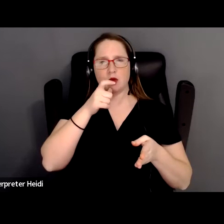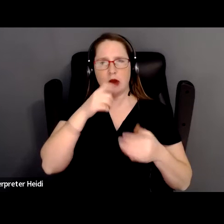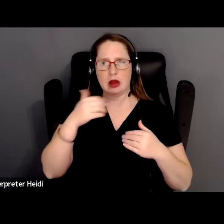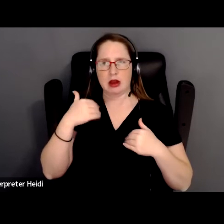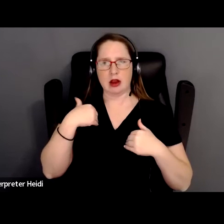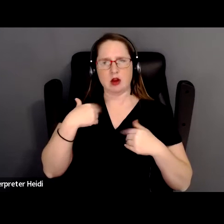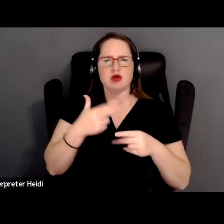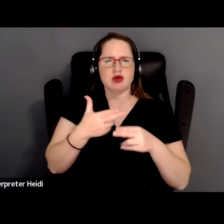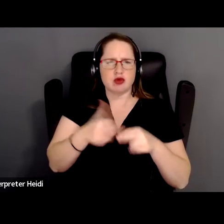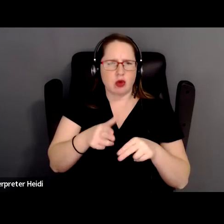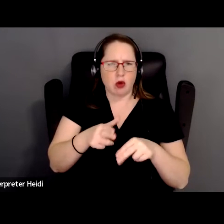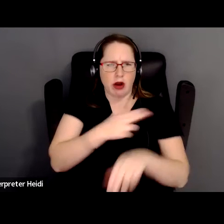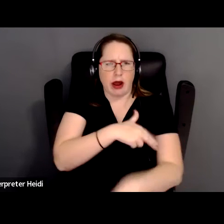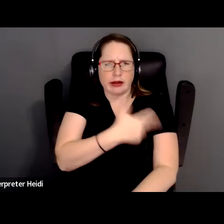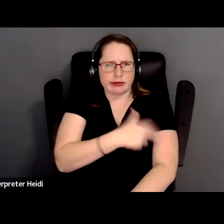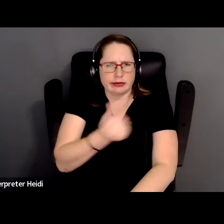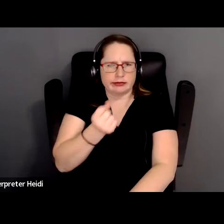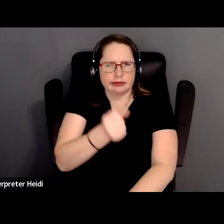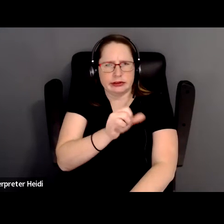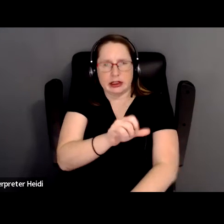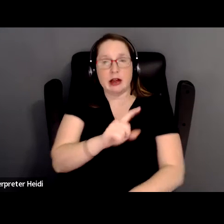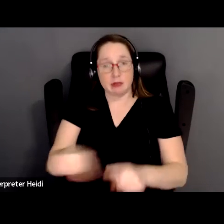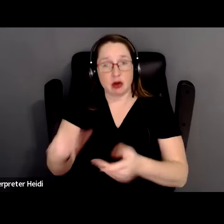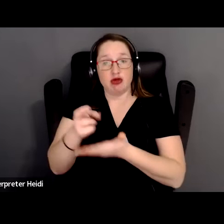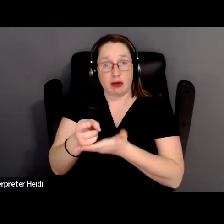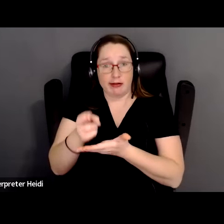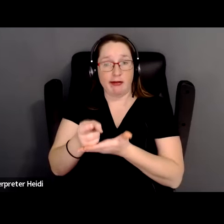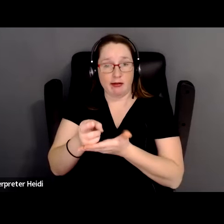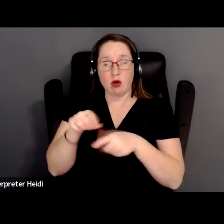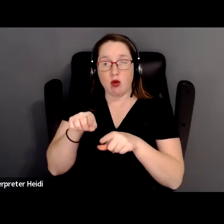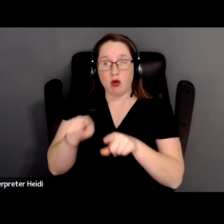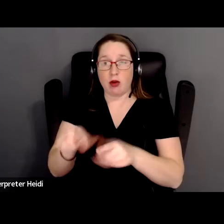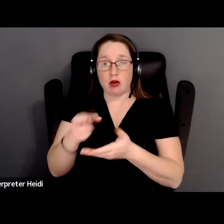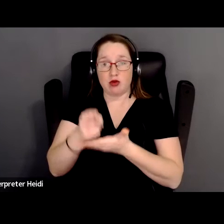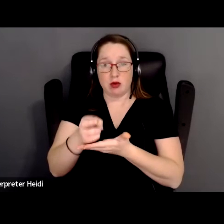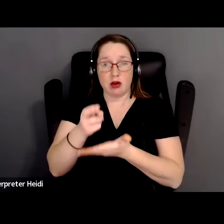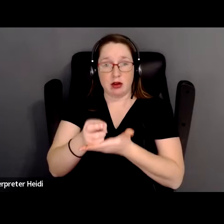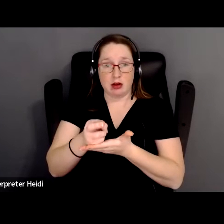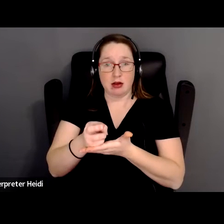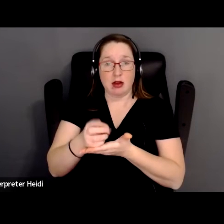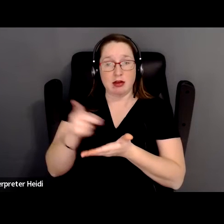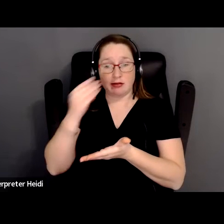hospital stay, but went into react, and while they are in rehab they were told that they would lose